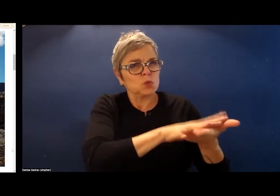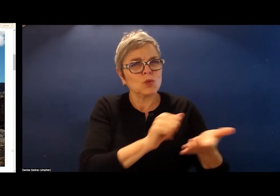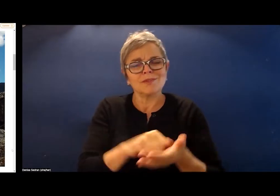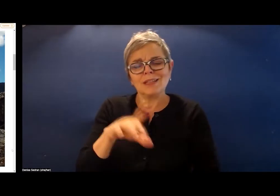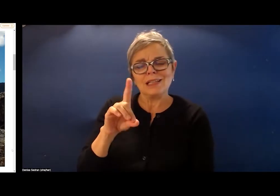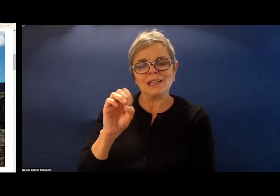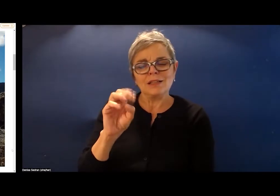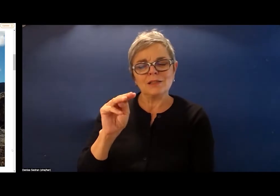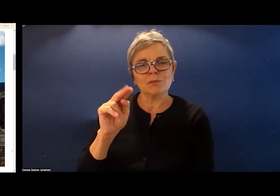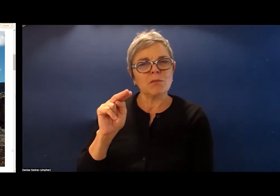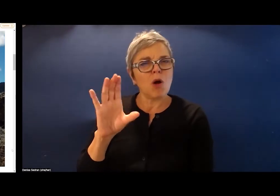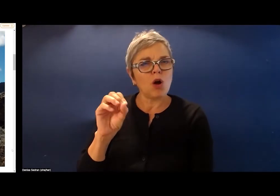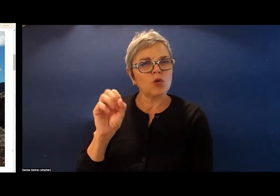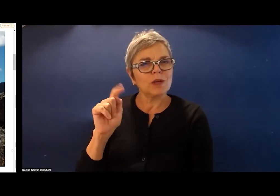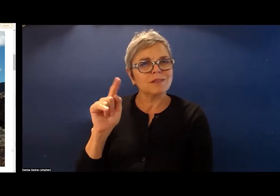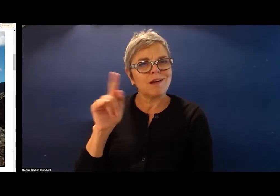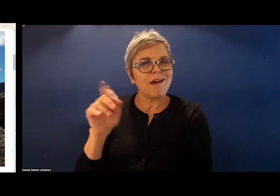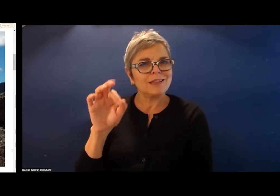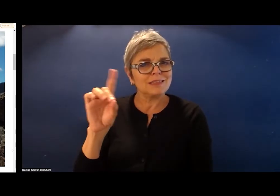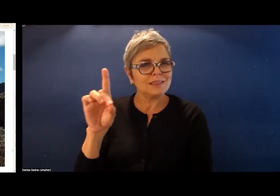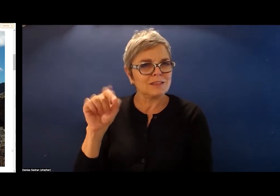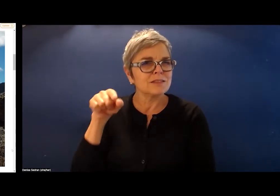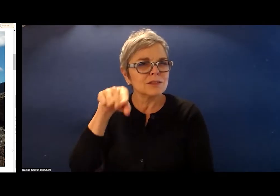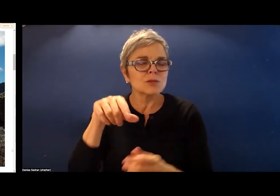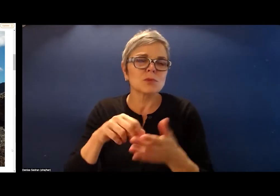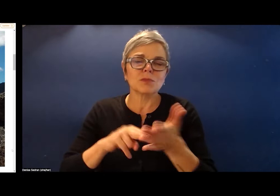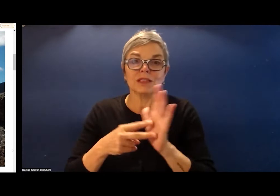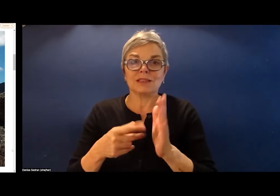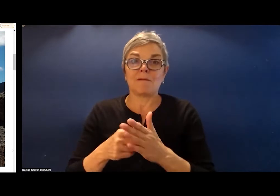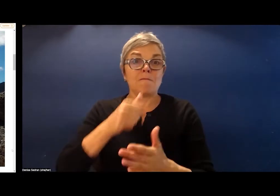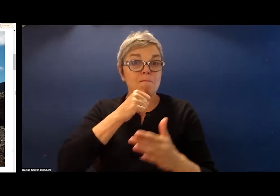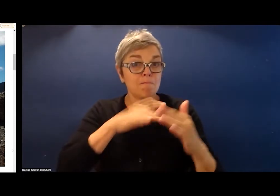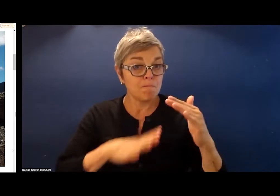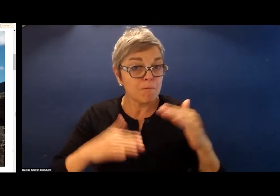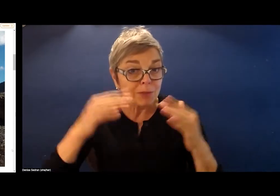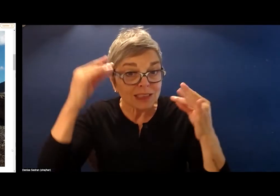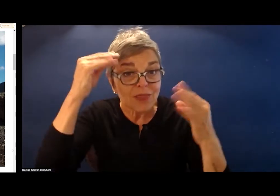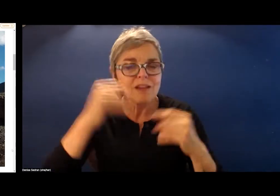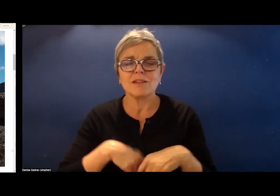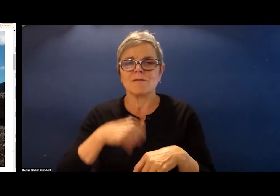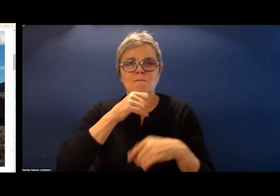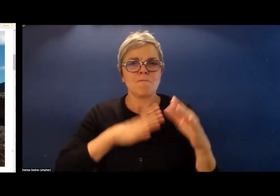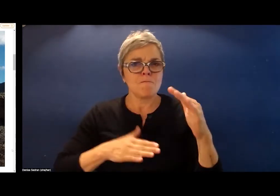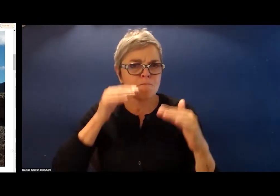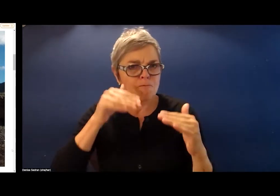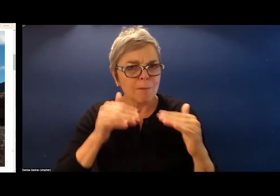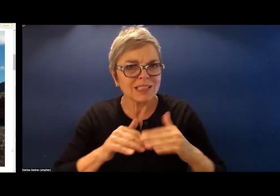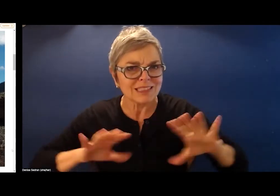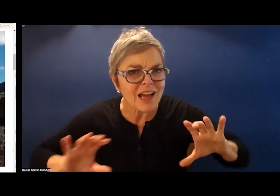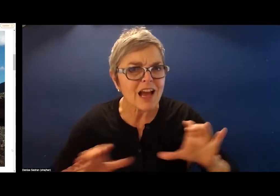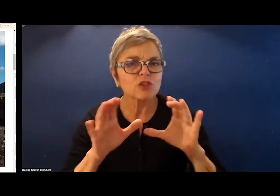thinking, feminist activism was central to the discussions every week, through the readings